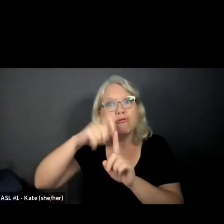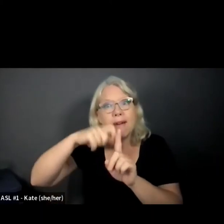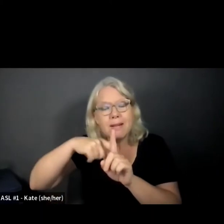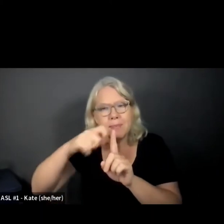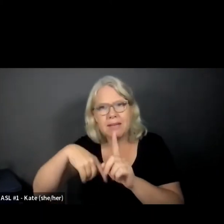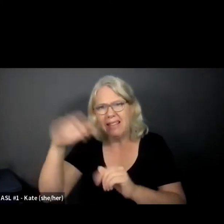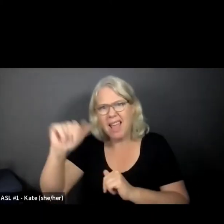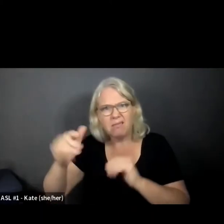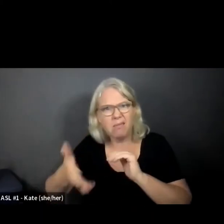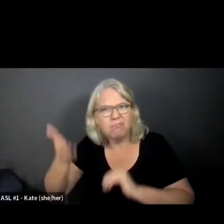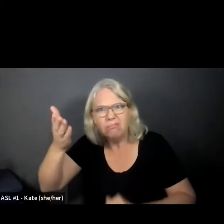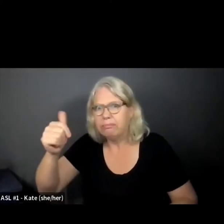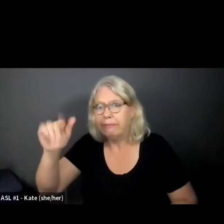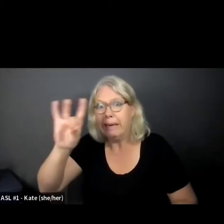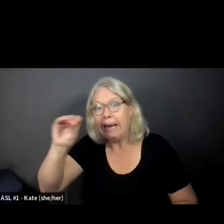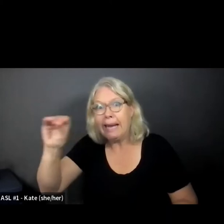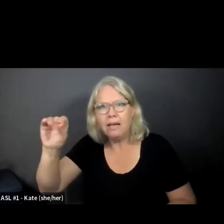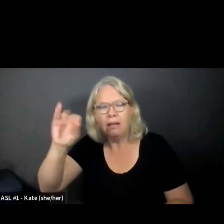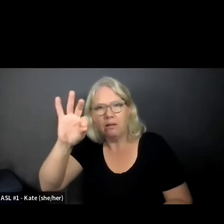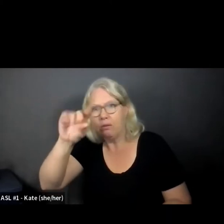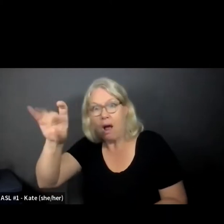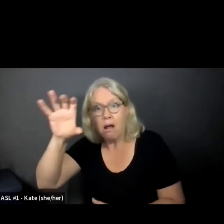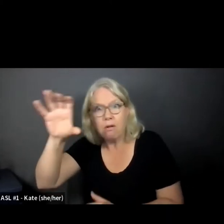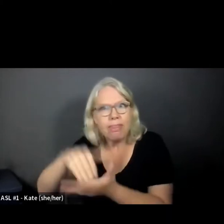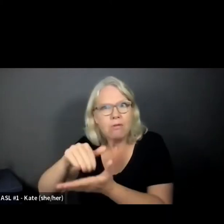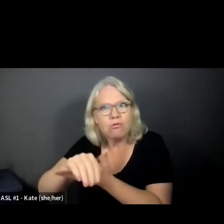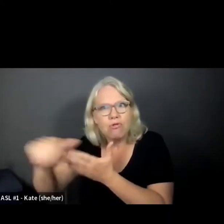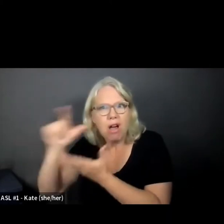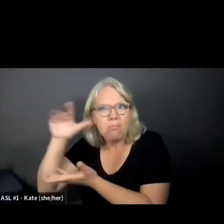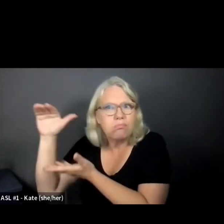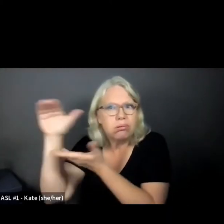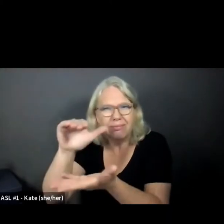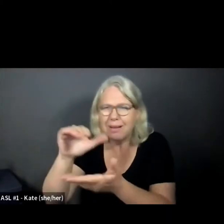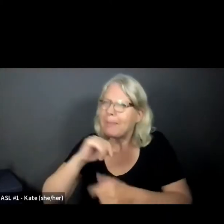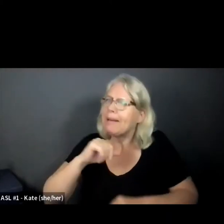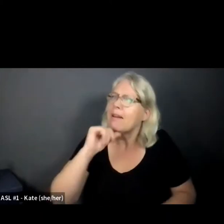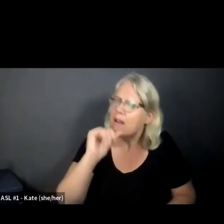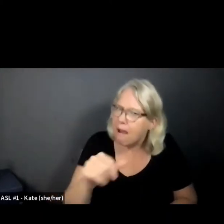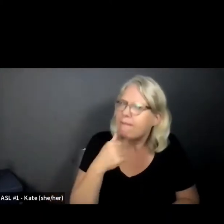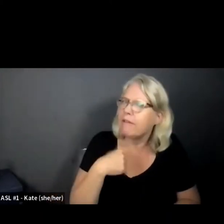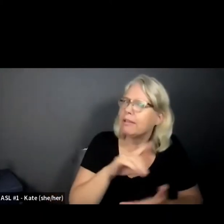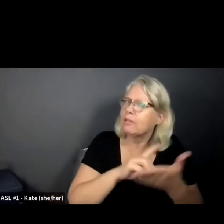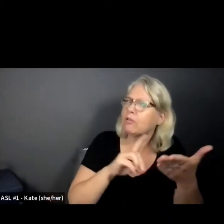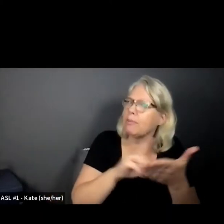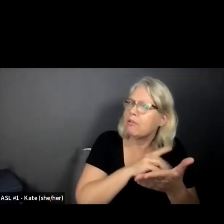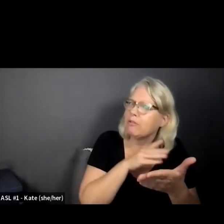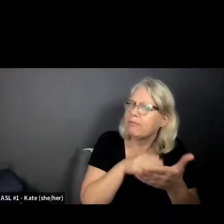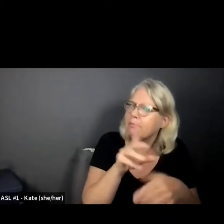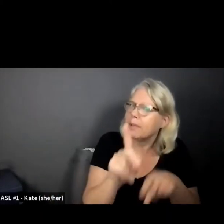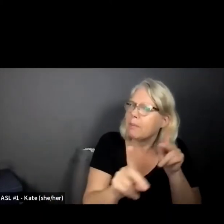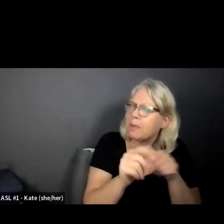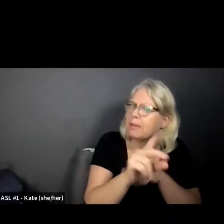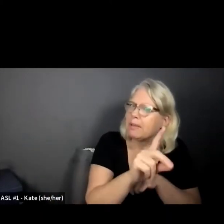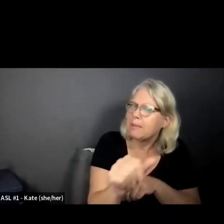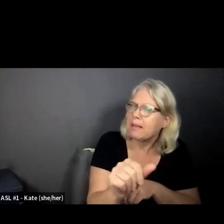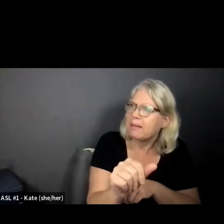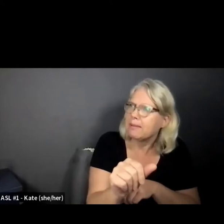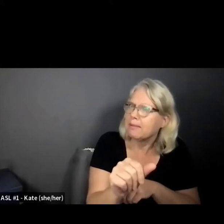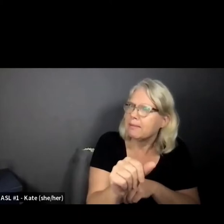BUT NOT FOR DISABILITY DISCRIMINATION. WE HAVE NOT SEEN COMPARABLE GROWTH IN DISABILITY CASES.